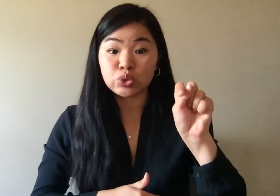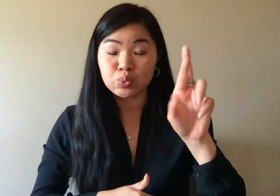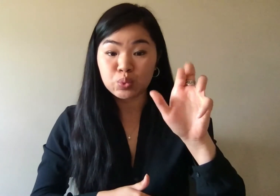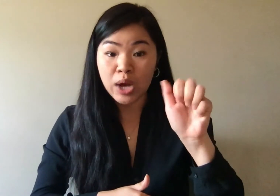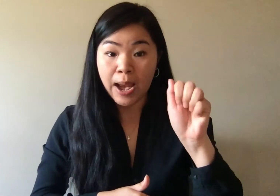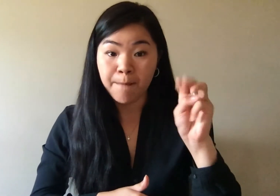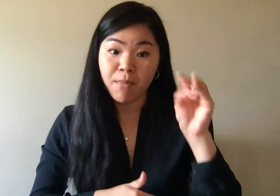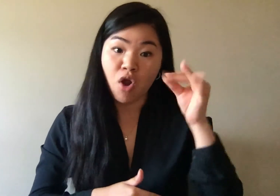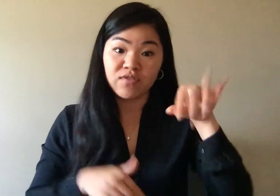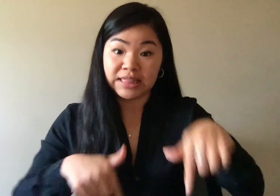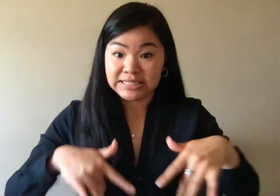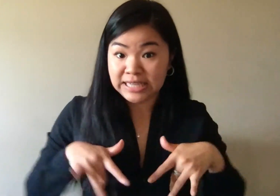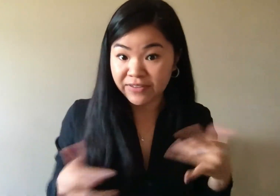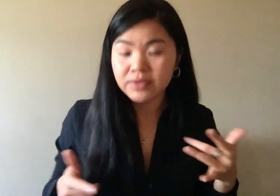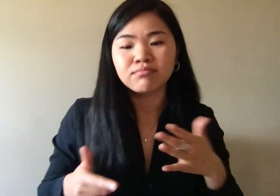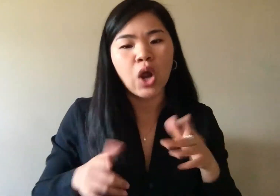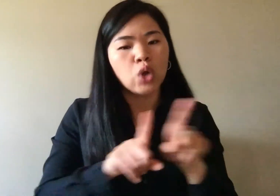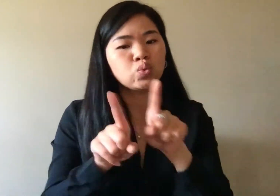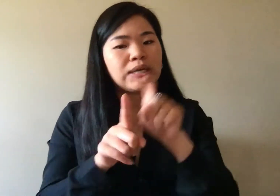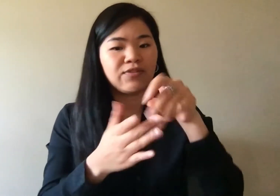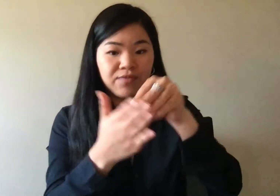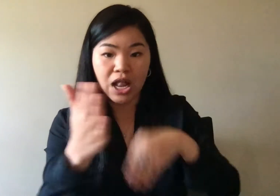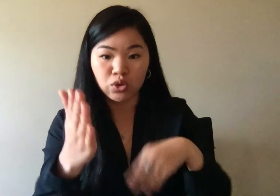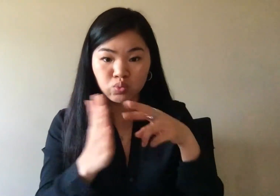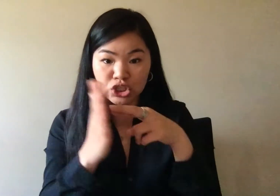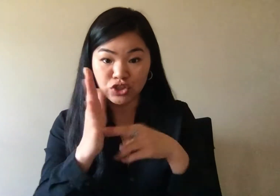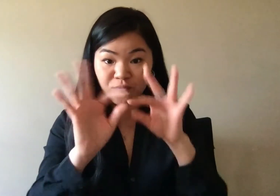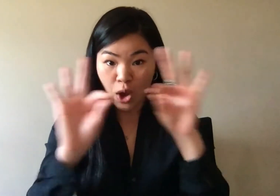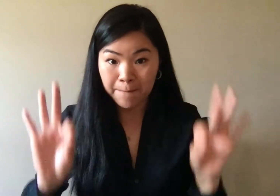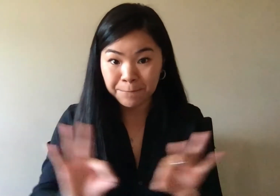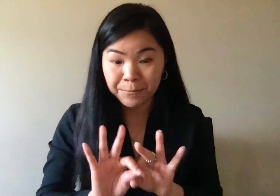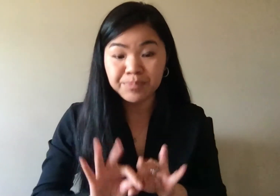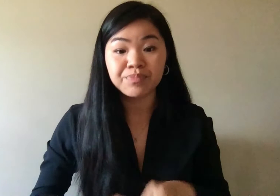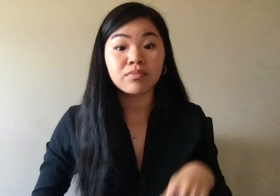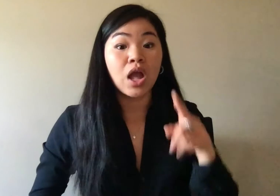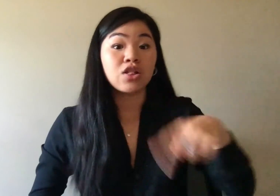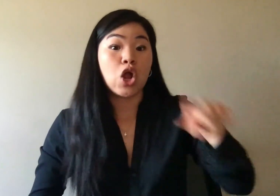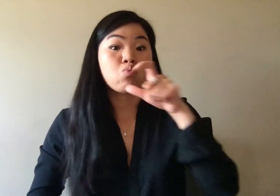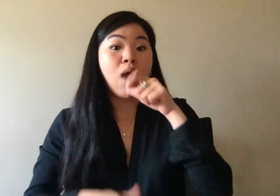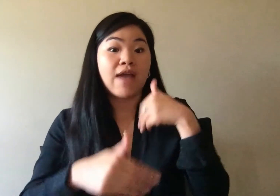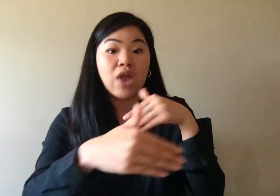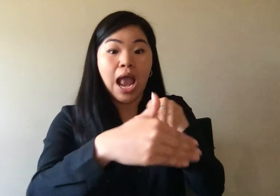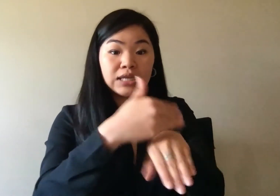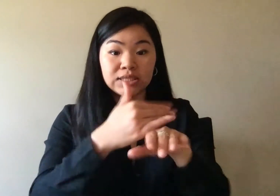the livestream version of this event, also complete the registration form. Those who will access